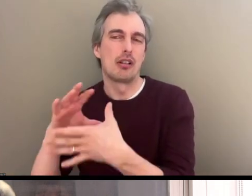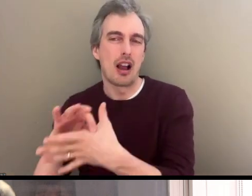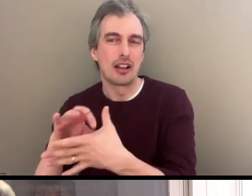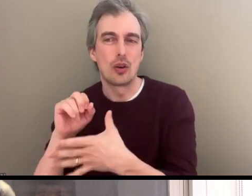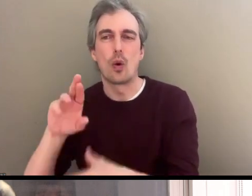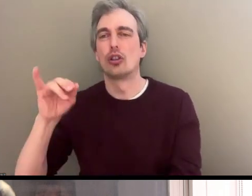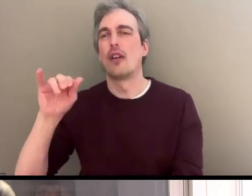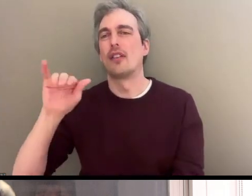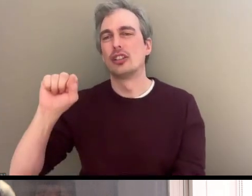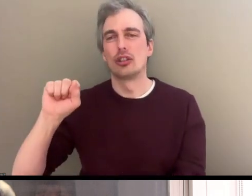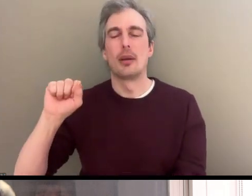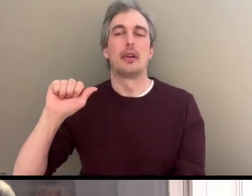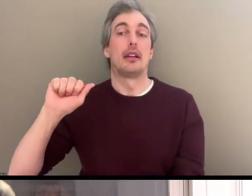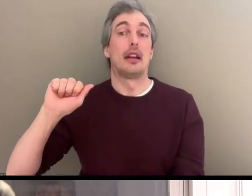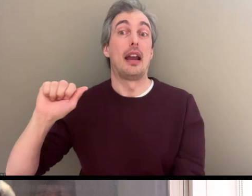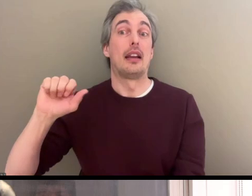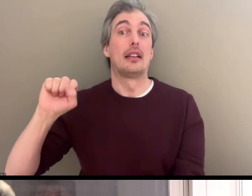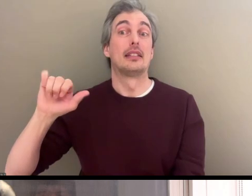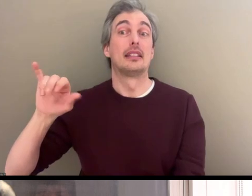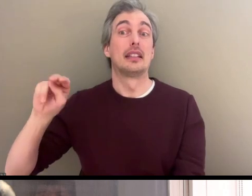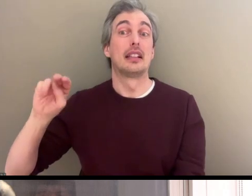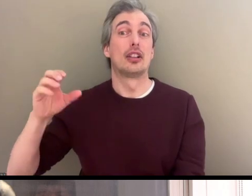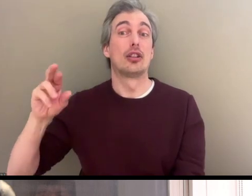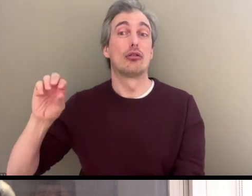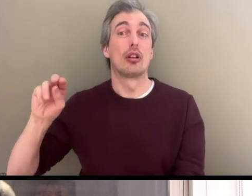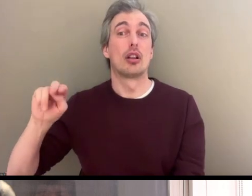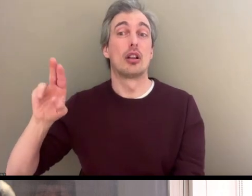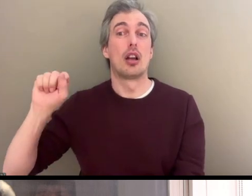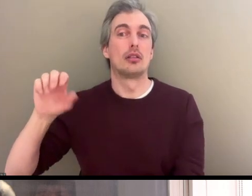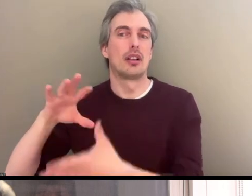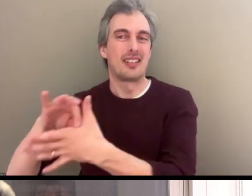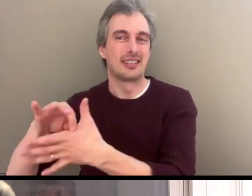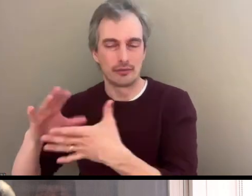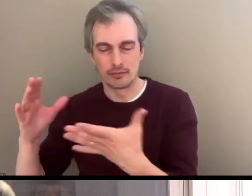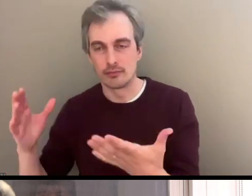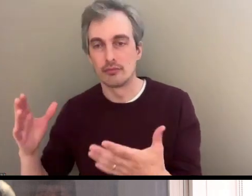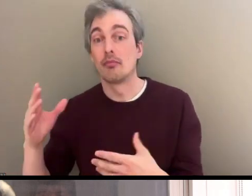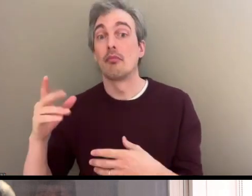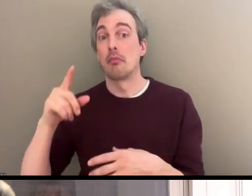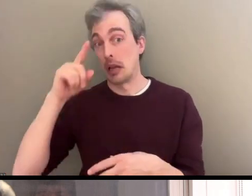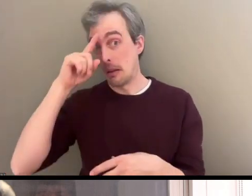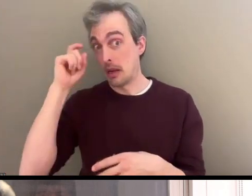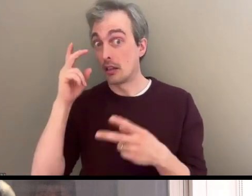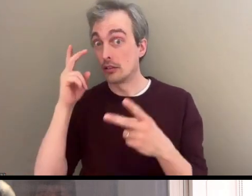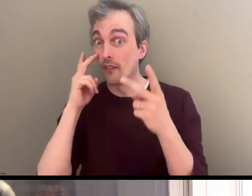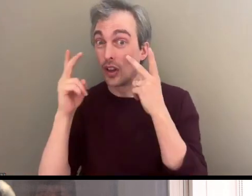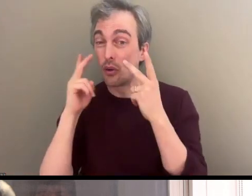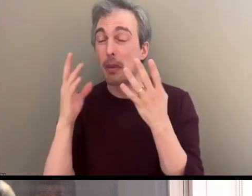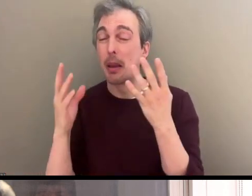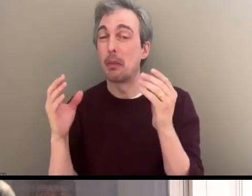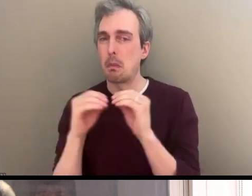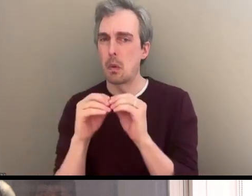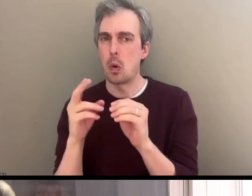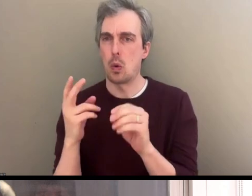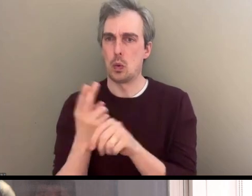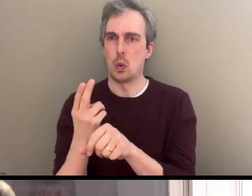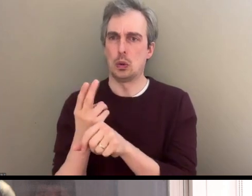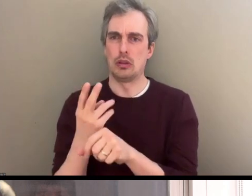So because it's visual, you know, some people might like it. And so it might be more user-friendly to those that have the ability